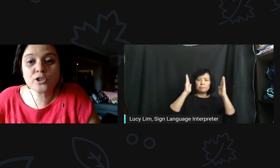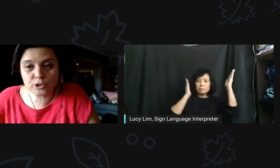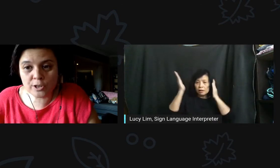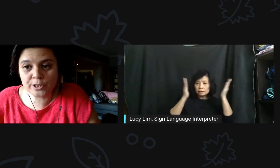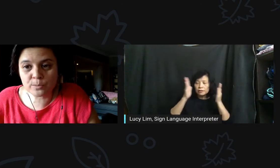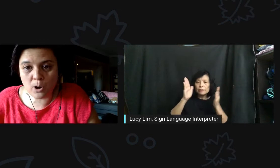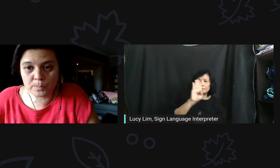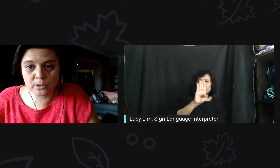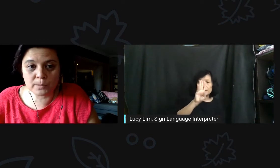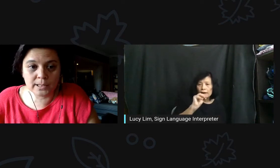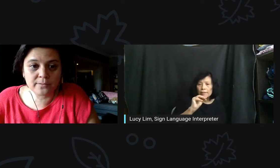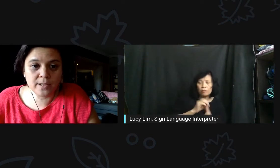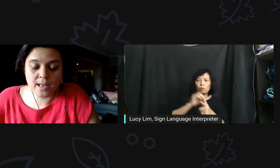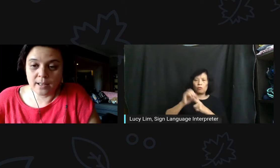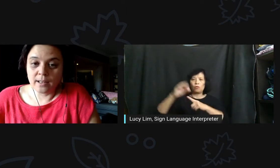contrary to popular belief.